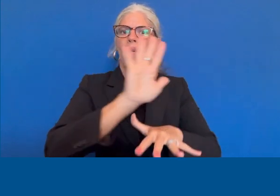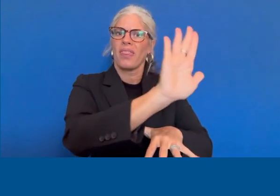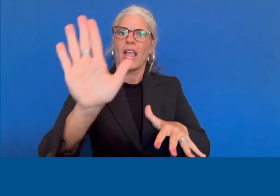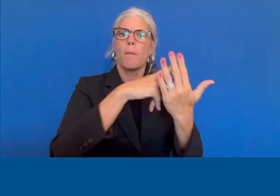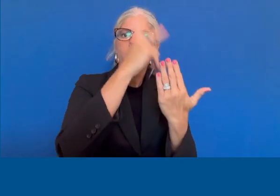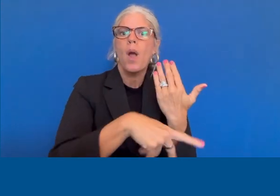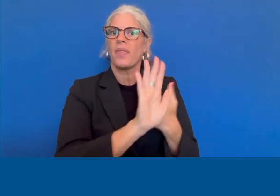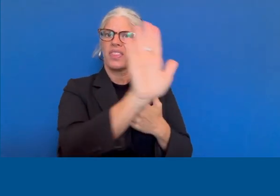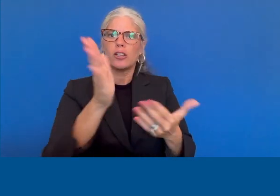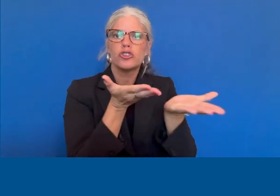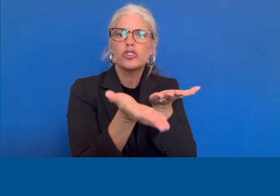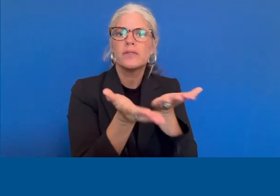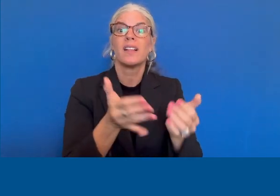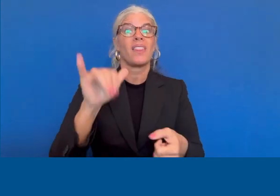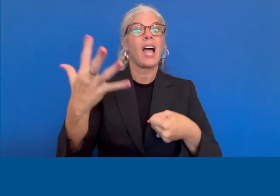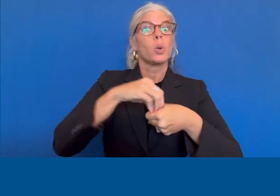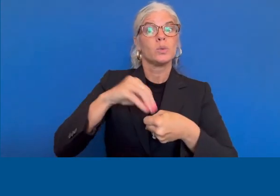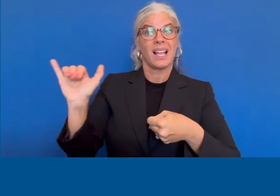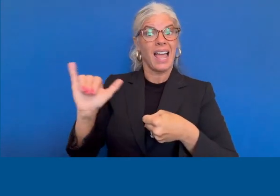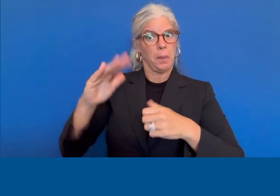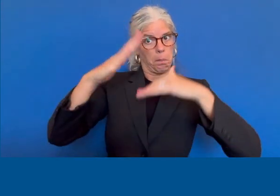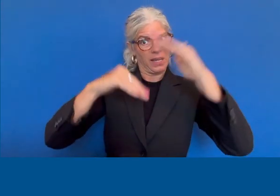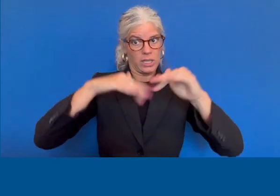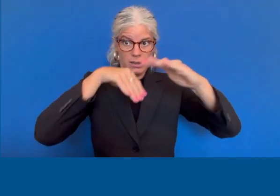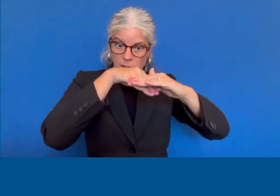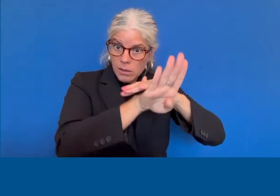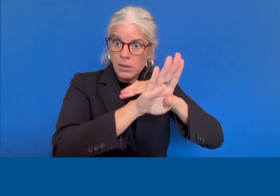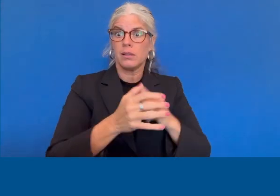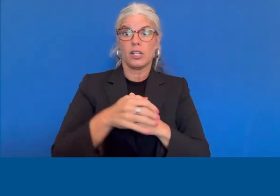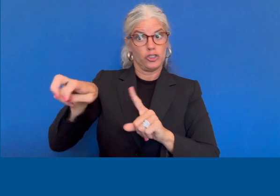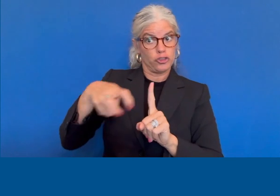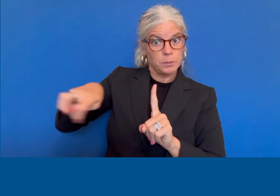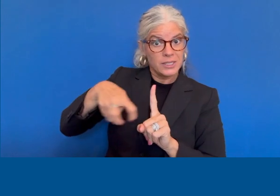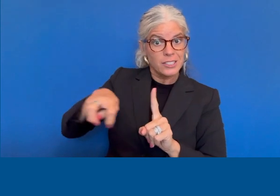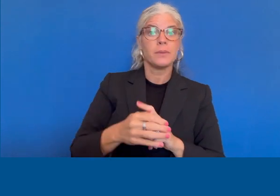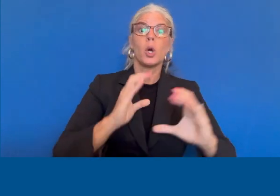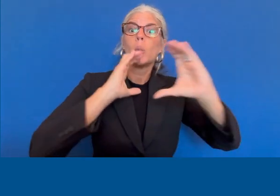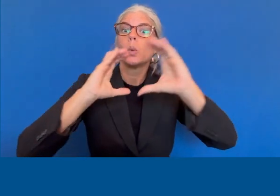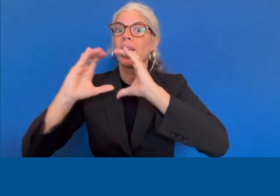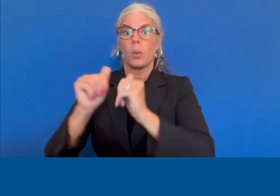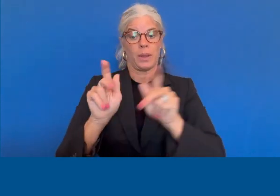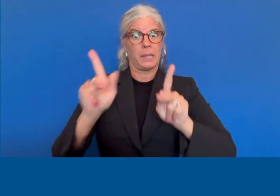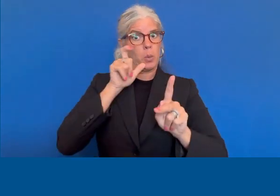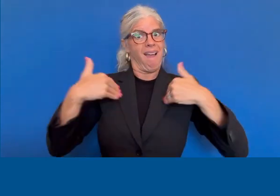This includes things like building accessibility, transportation, and communication with people who have disabilities.